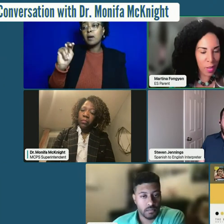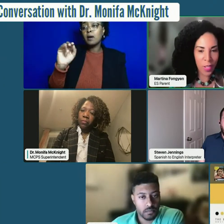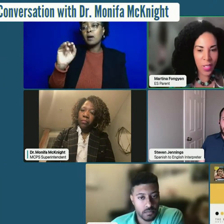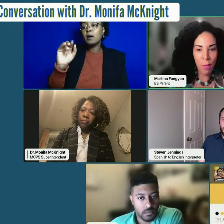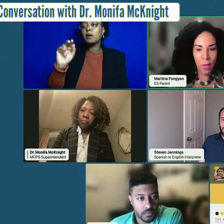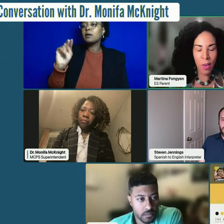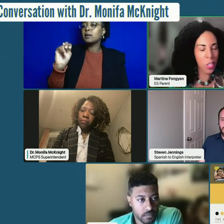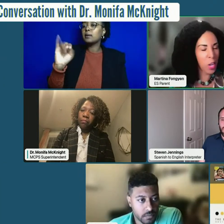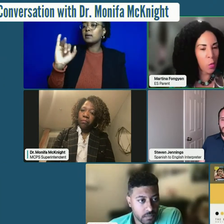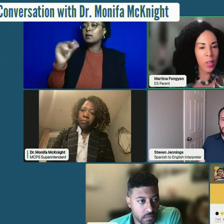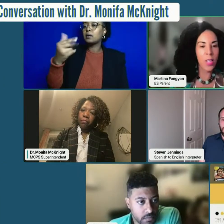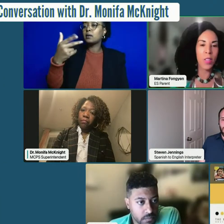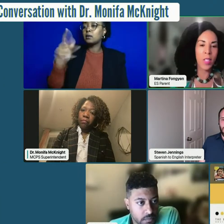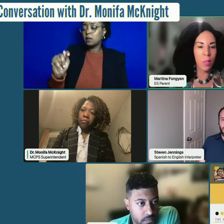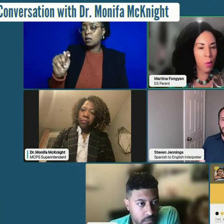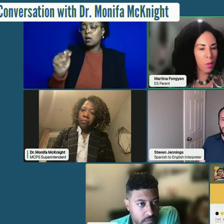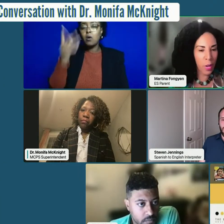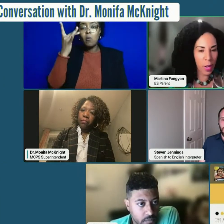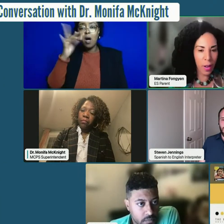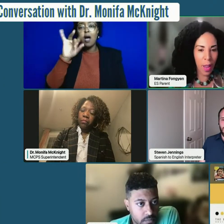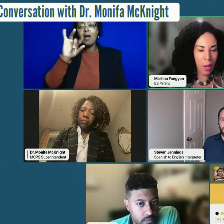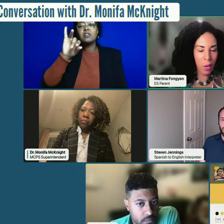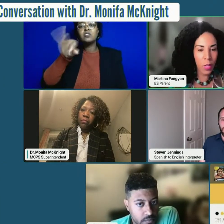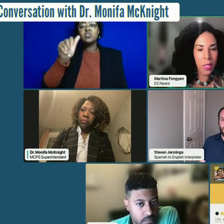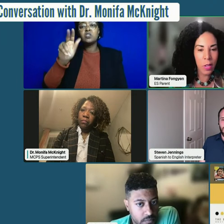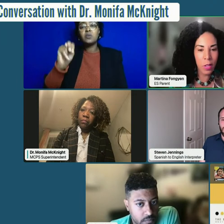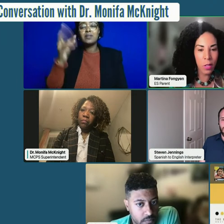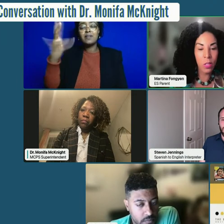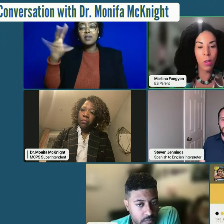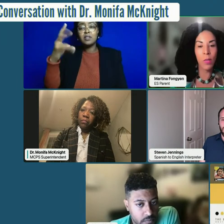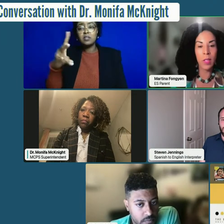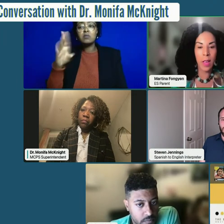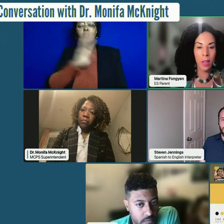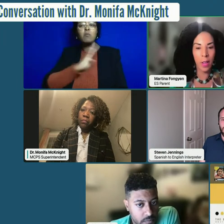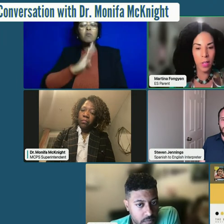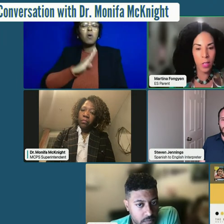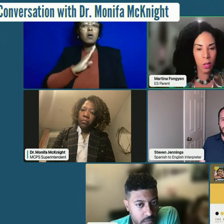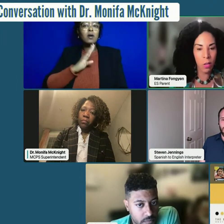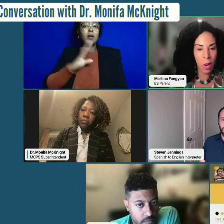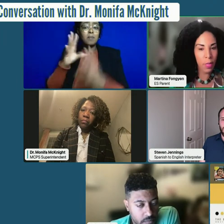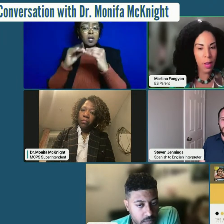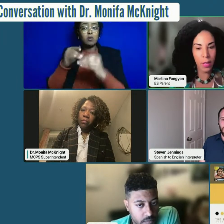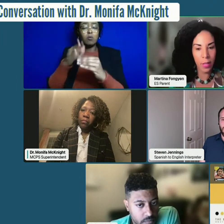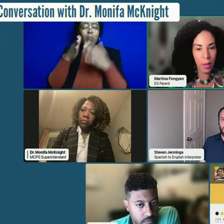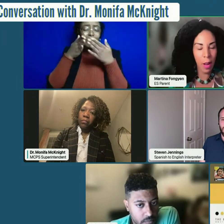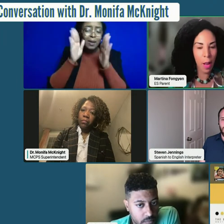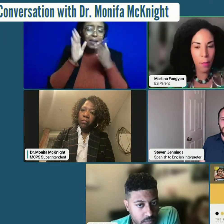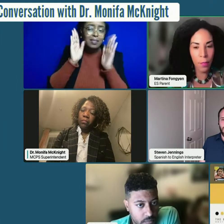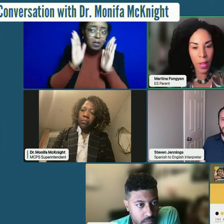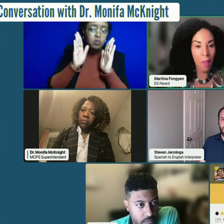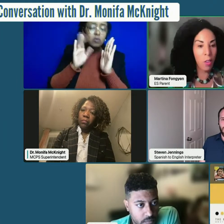thank you, Doctor McKnight because I am kind of Pumped into you at the December or January